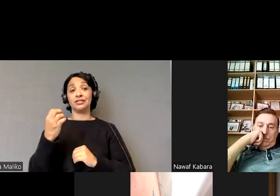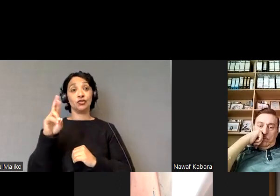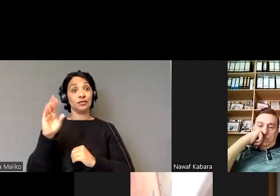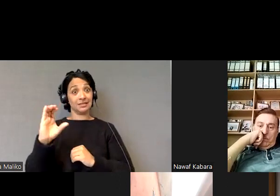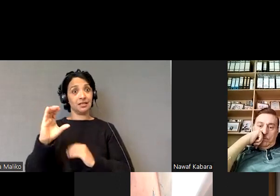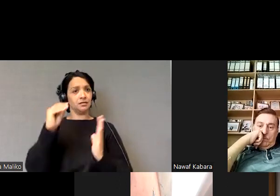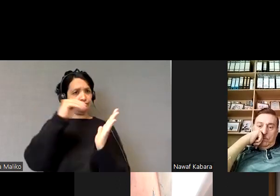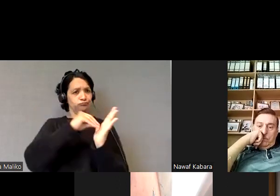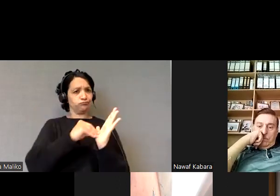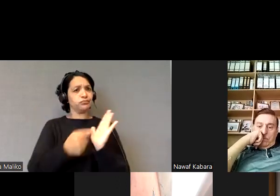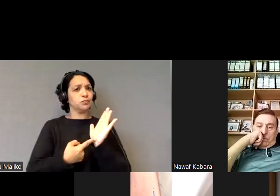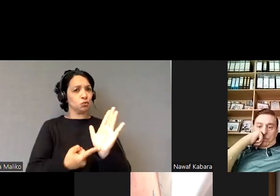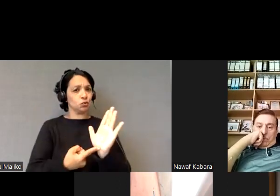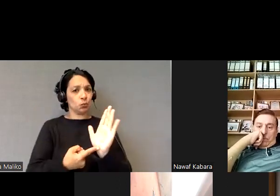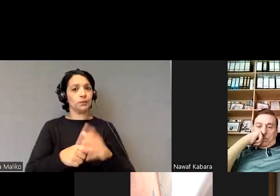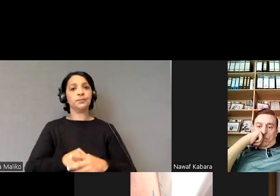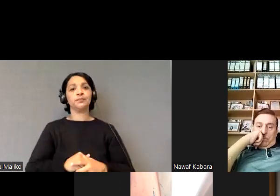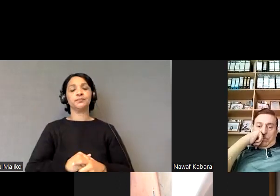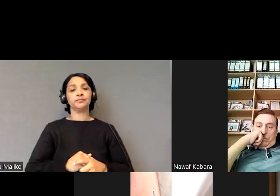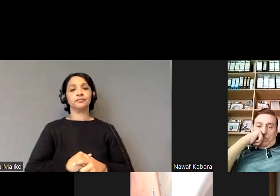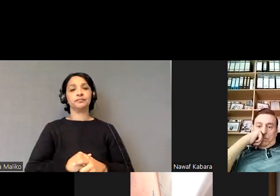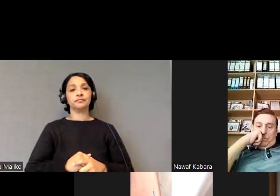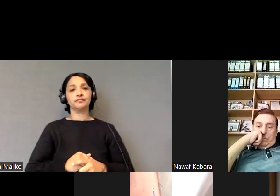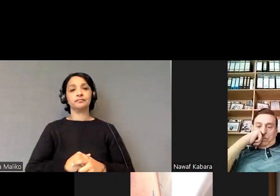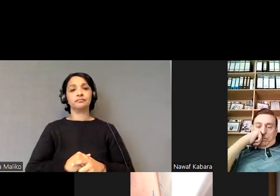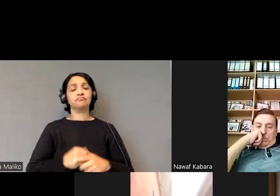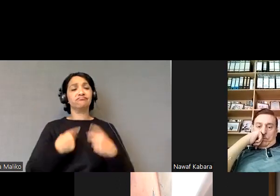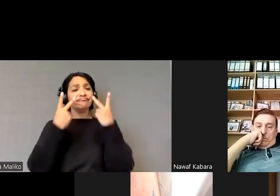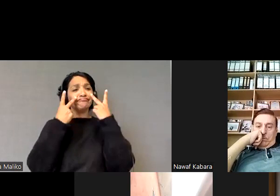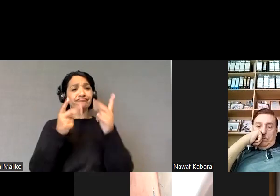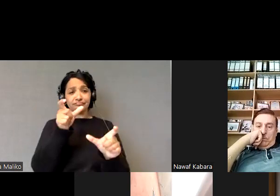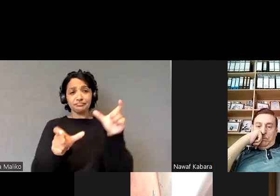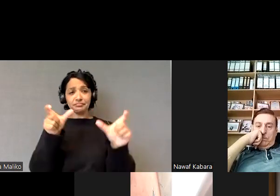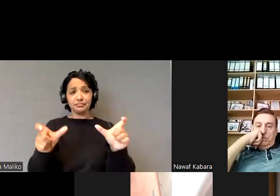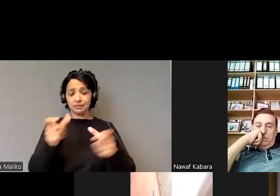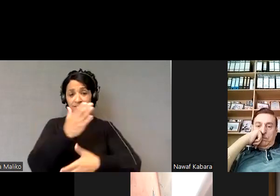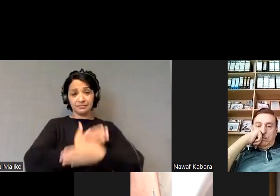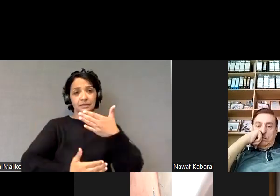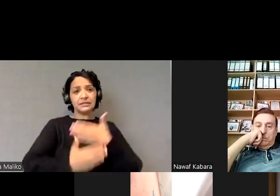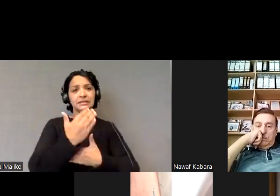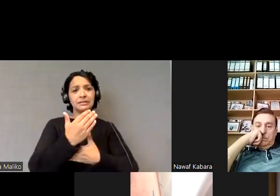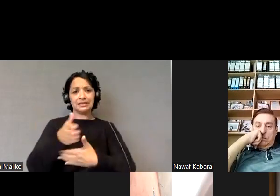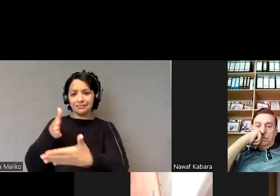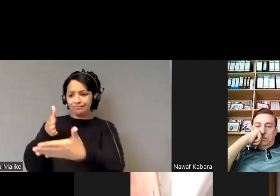Persons with preexisting disabilities face additional challenges and risks once an armed